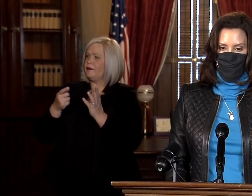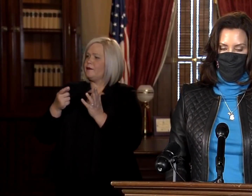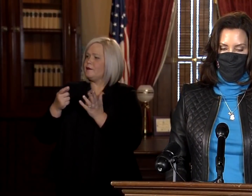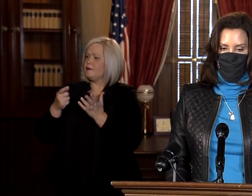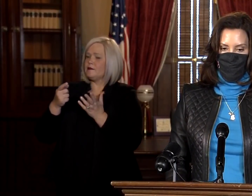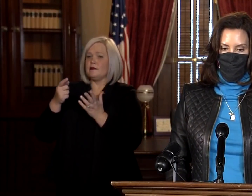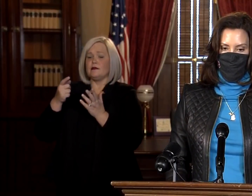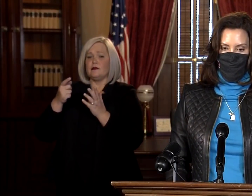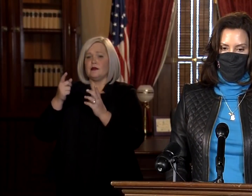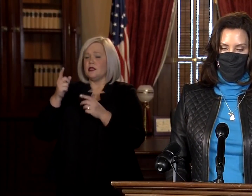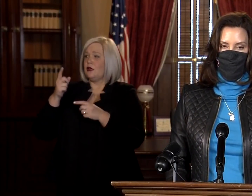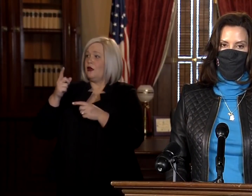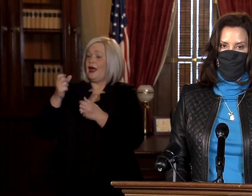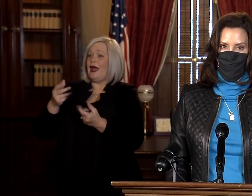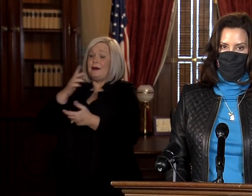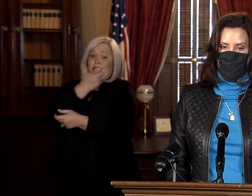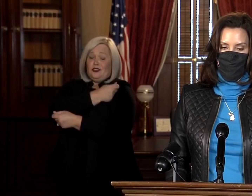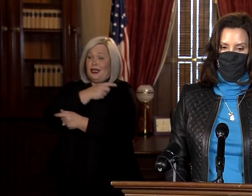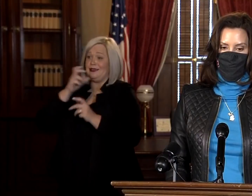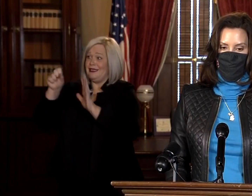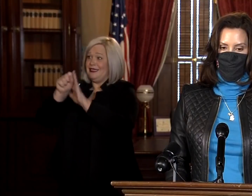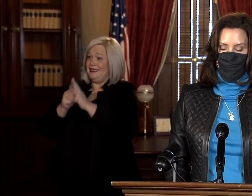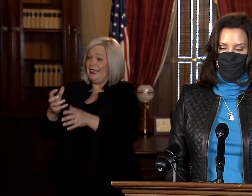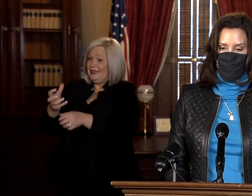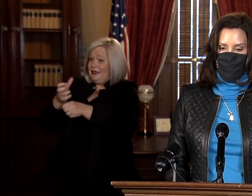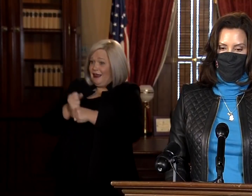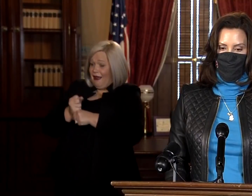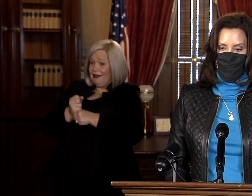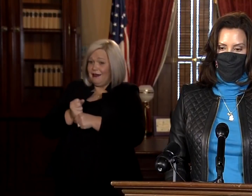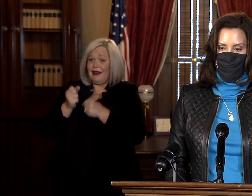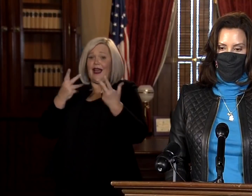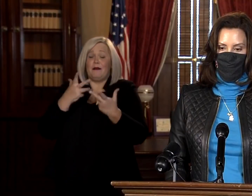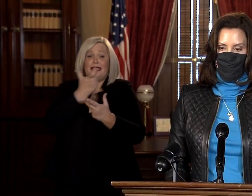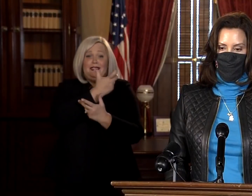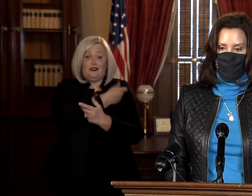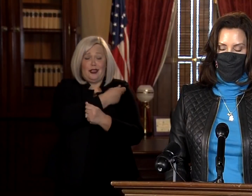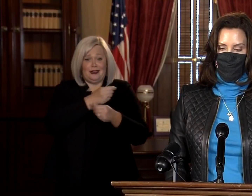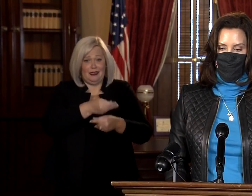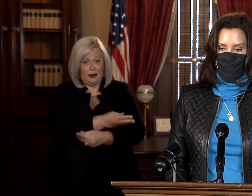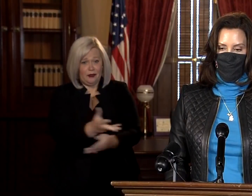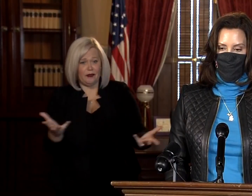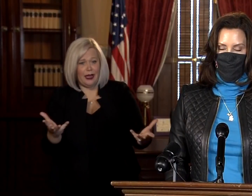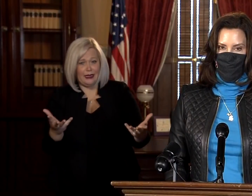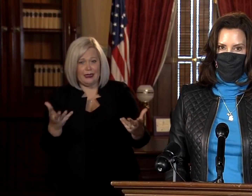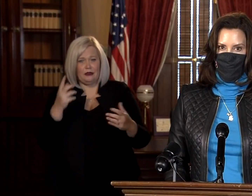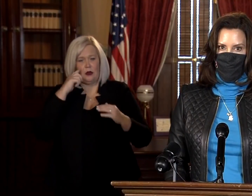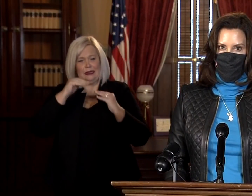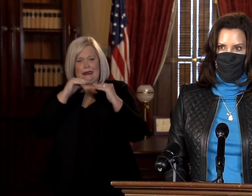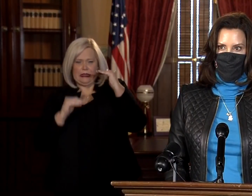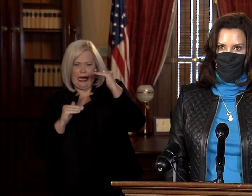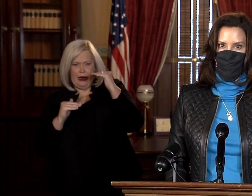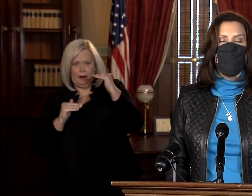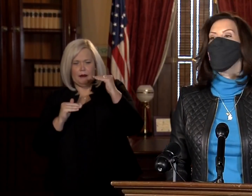large gap that we’re seeing between what the state has between what the state has distributed and what’s been distributed and what’s been administered and if you are administered and if you are seeing some factors, what are